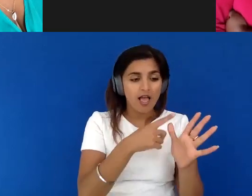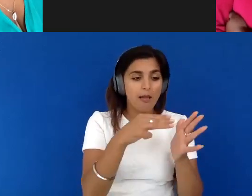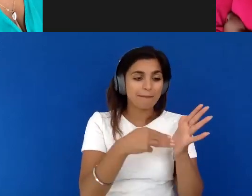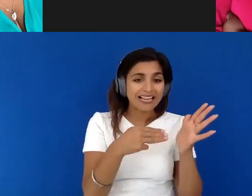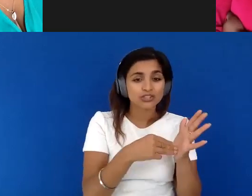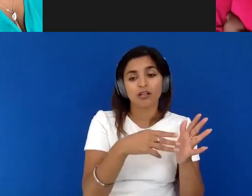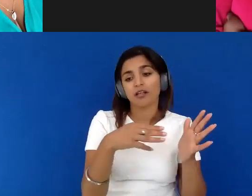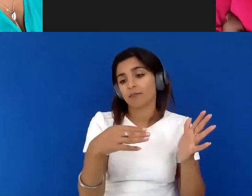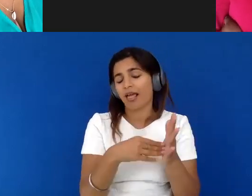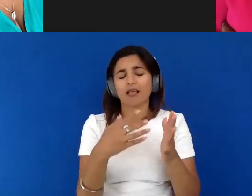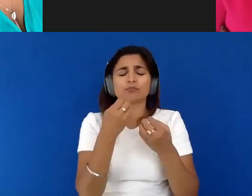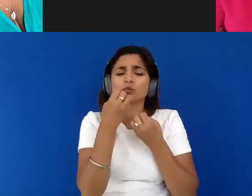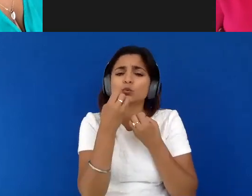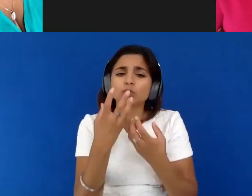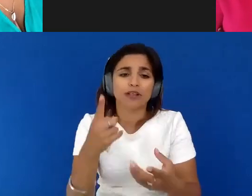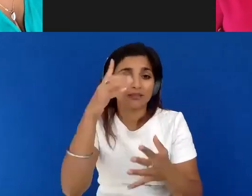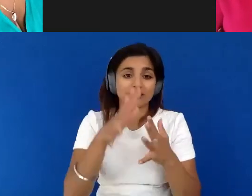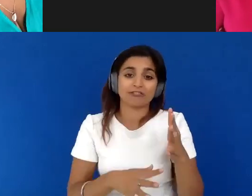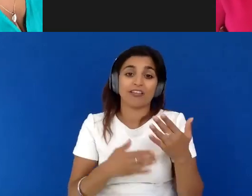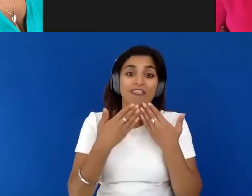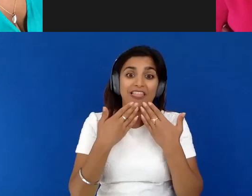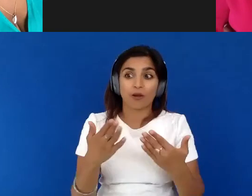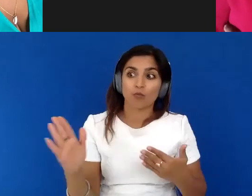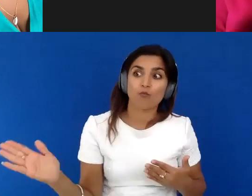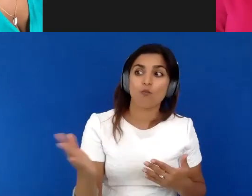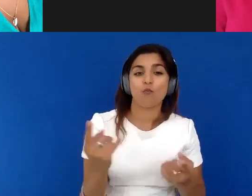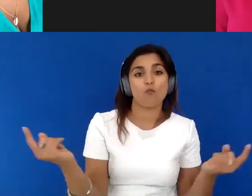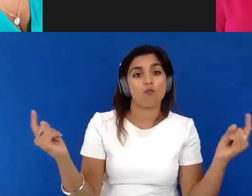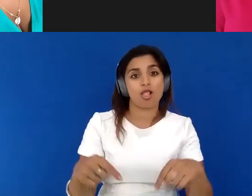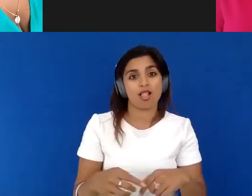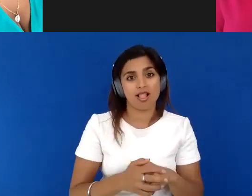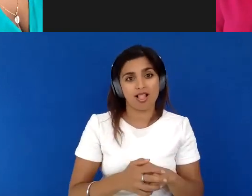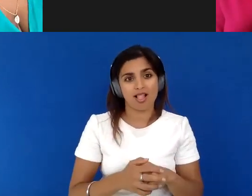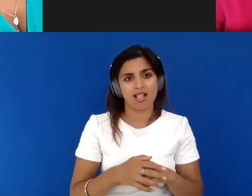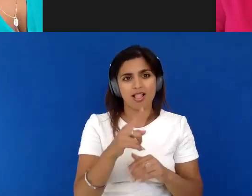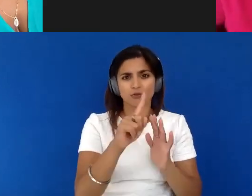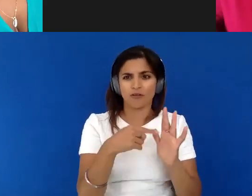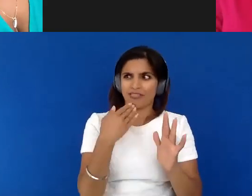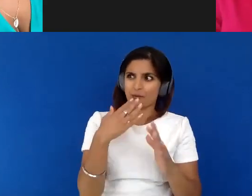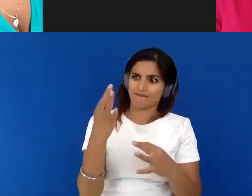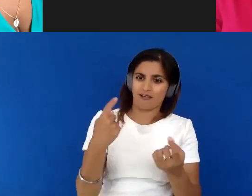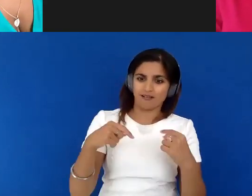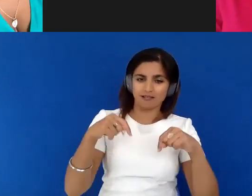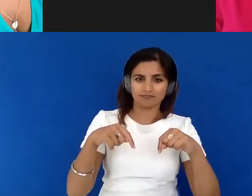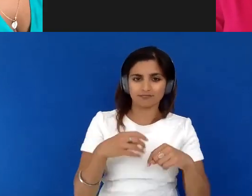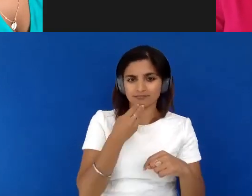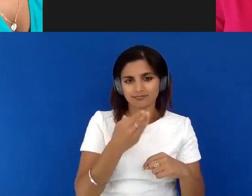and thank you for everyone for coming, thank-you for having us and yeah get in contact with all the